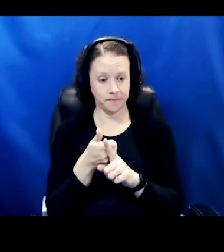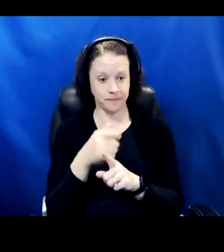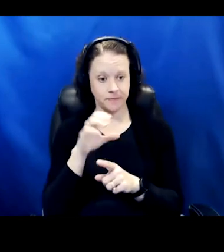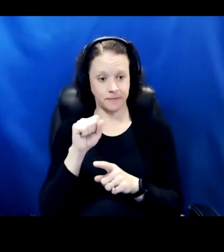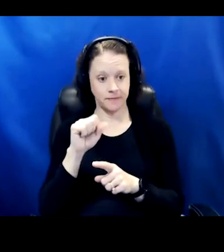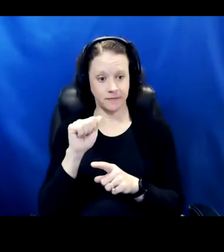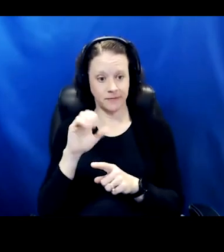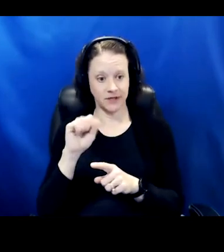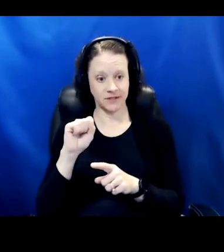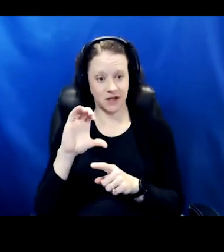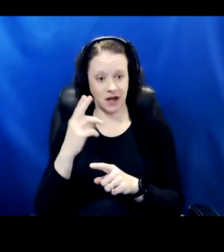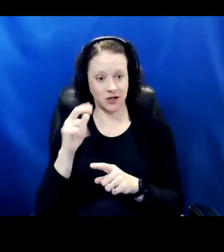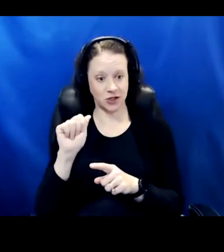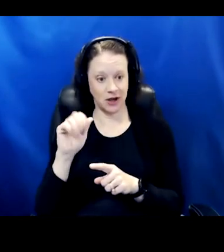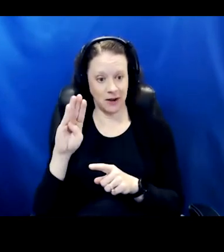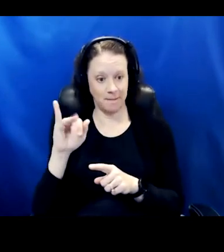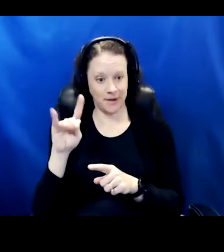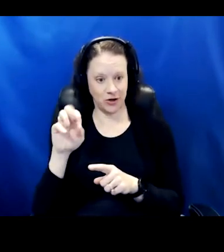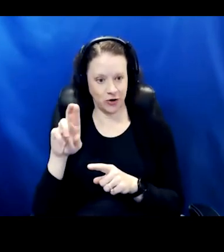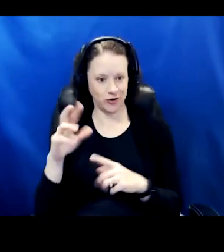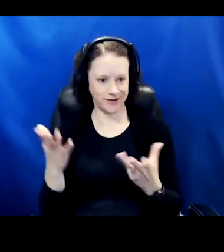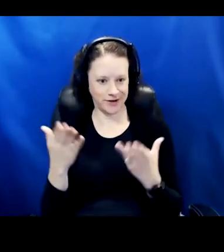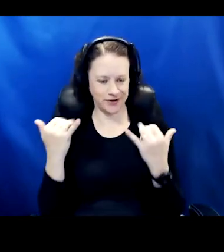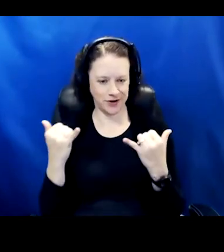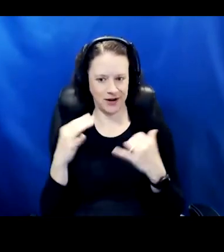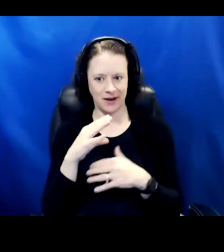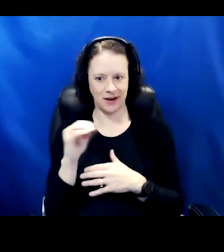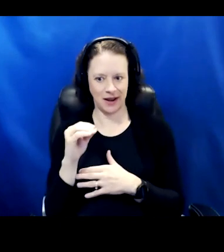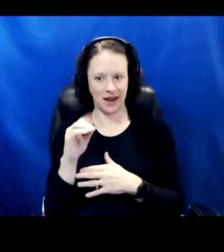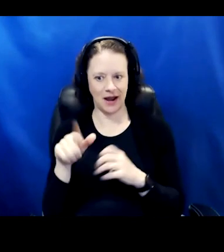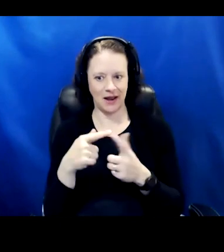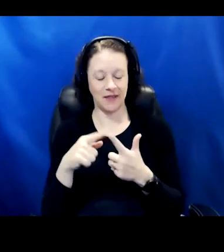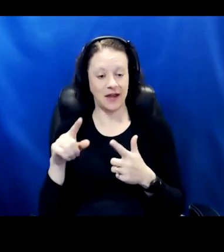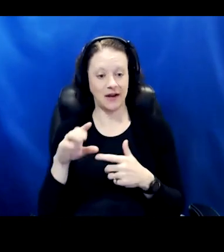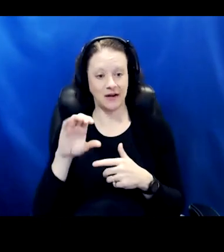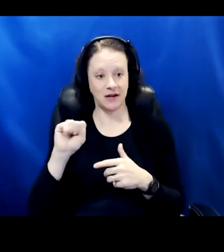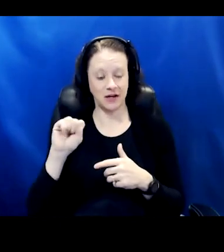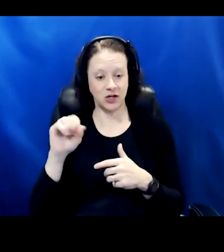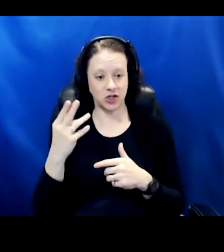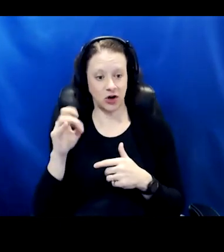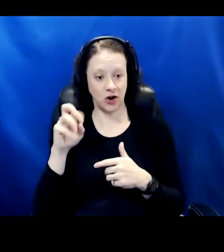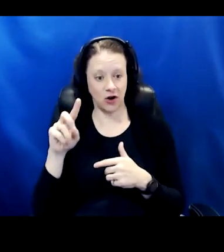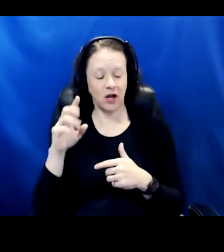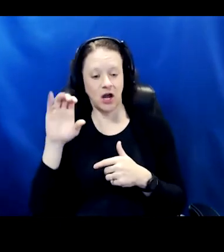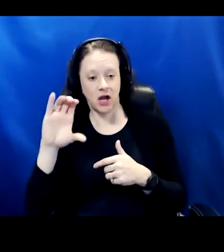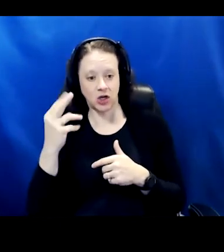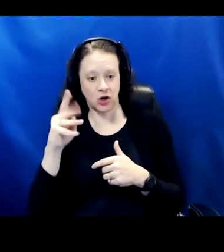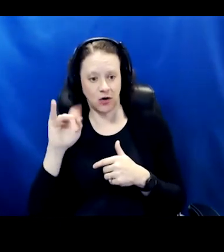and then Cher Indiglo is also going to join us and there's going to be another. We just don't have that person confirmed yet.